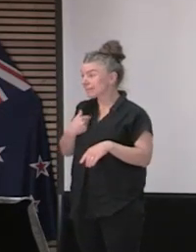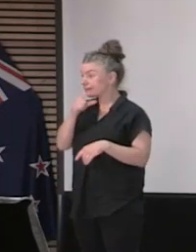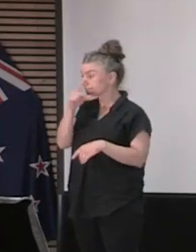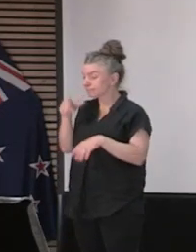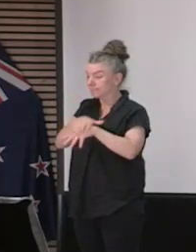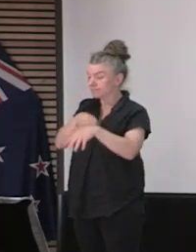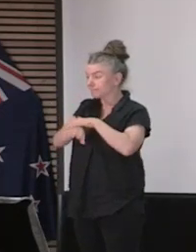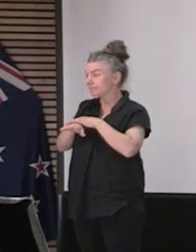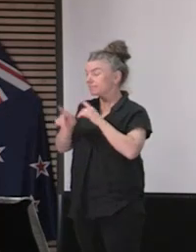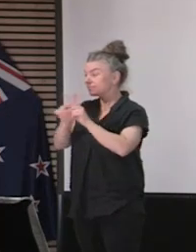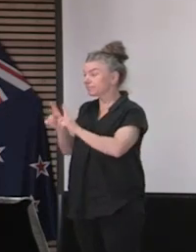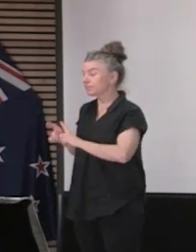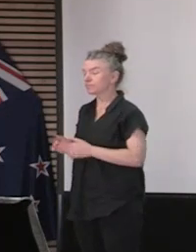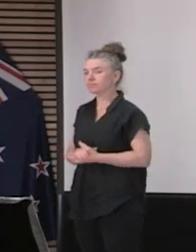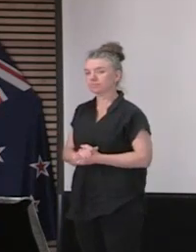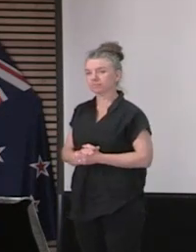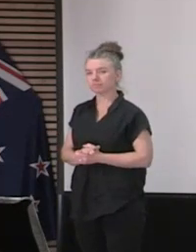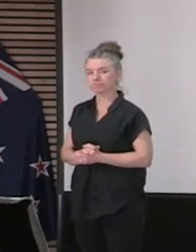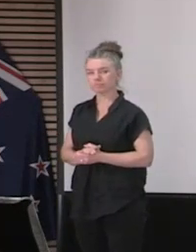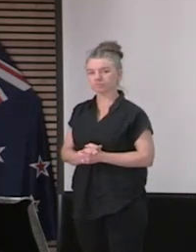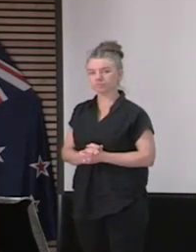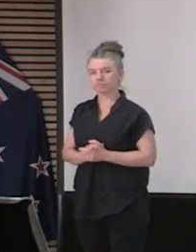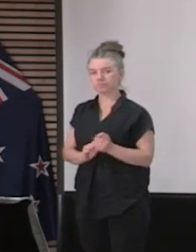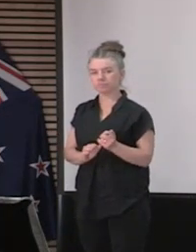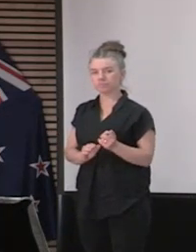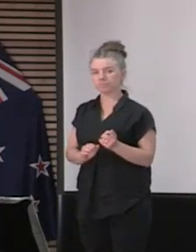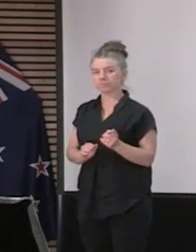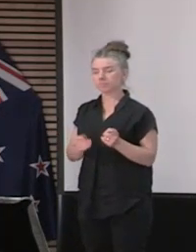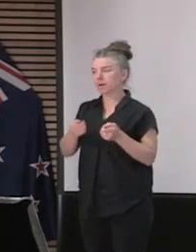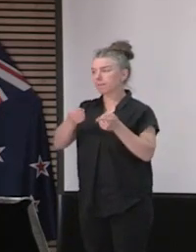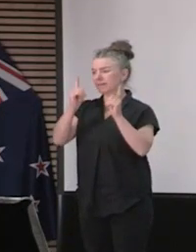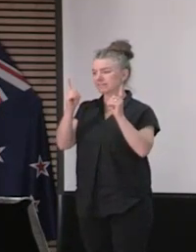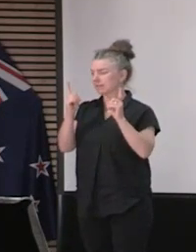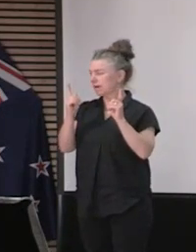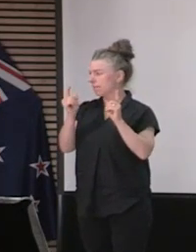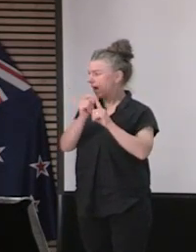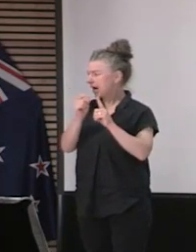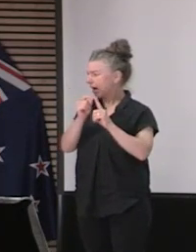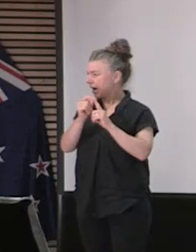As Minister Parkerreceived legal adviceregarding the Ruby Princess?Snoop I've